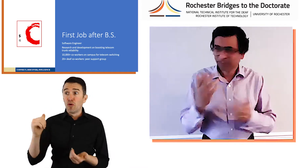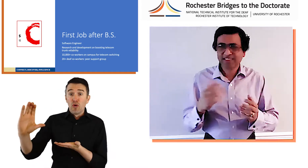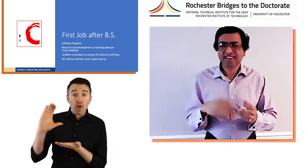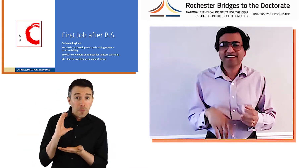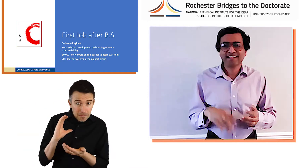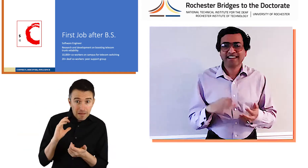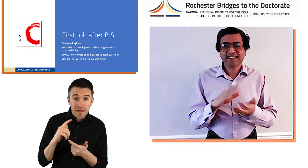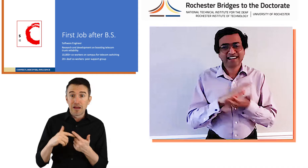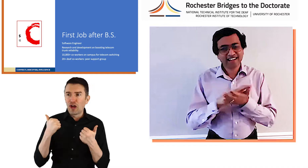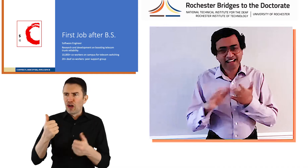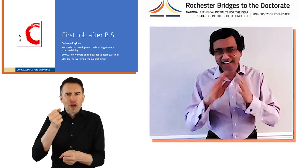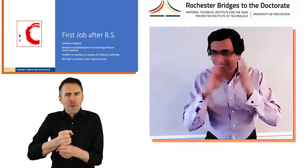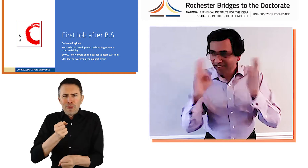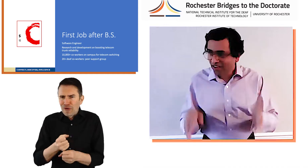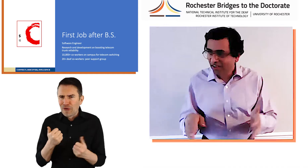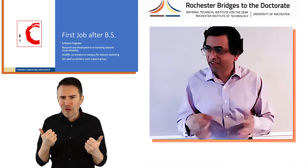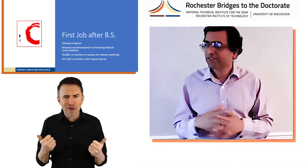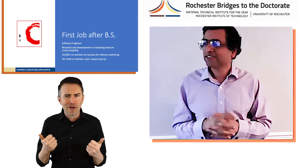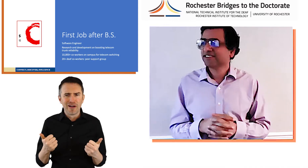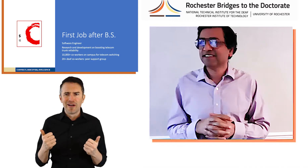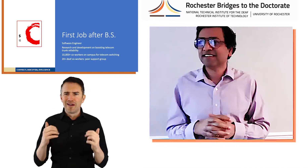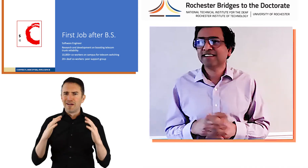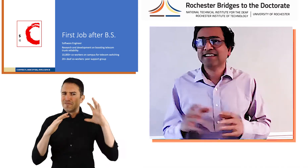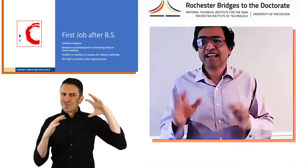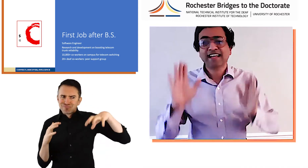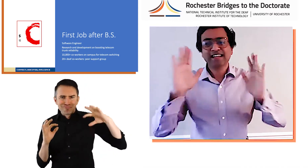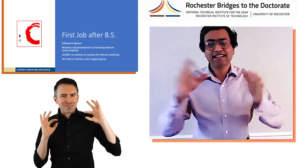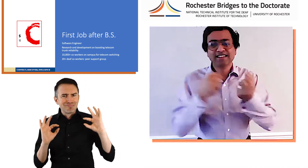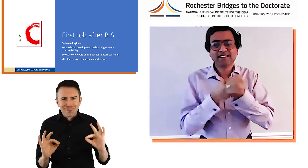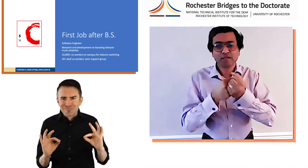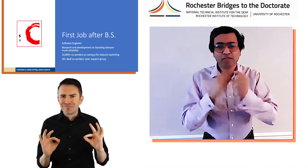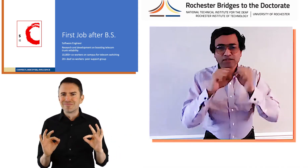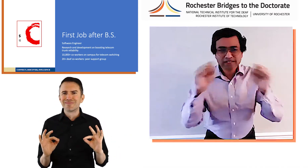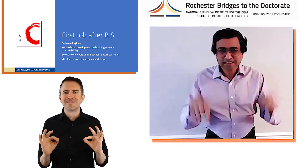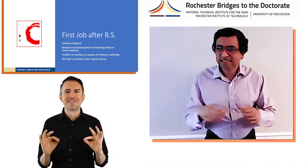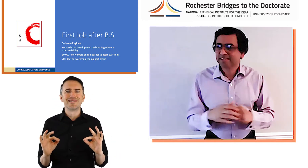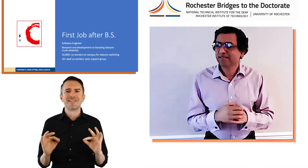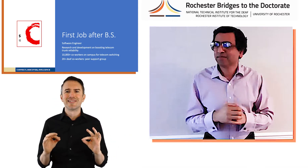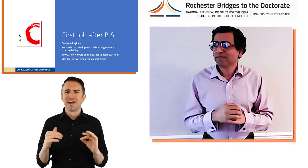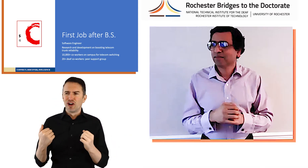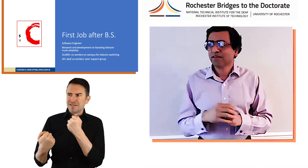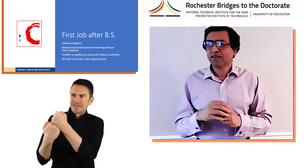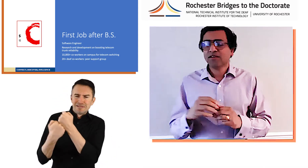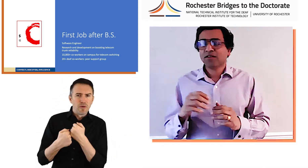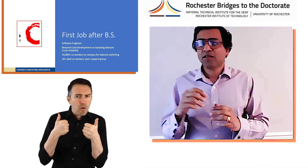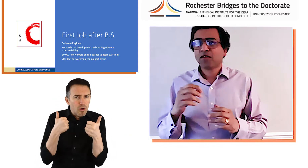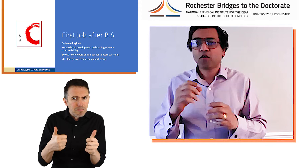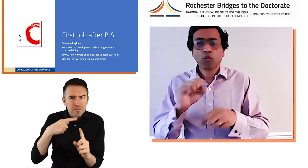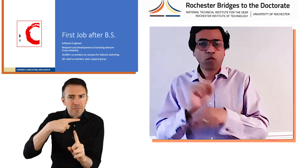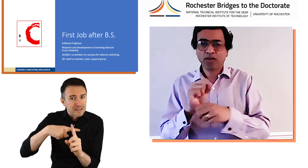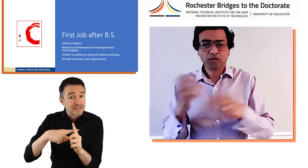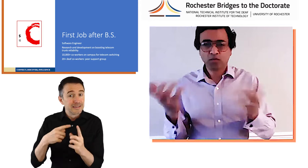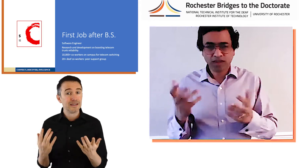It was good pay. You know, I had a nice house. I had a great support system.